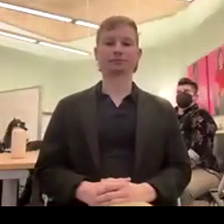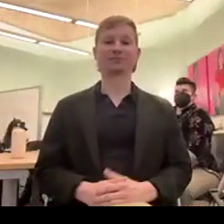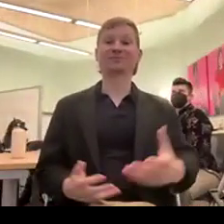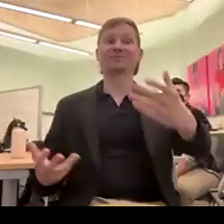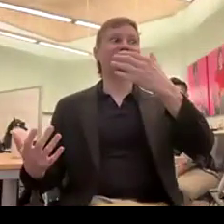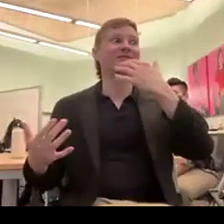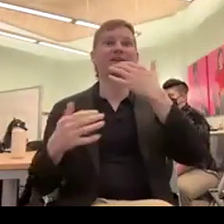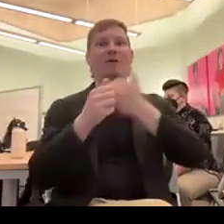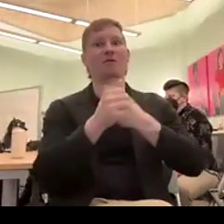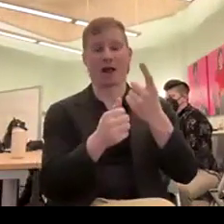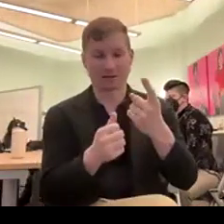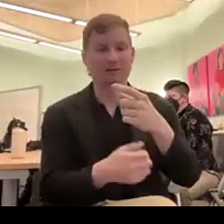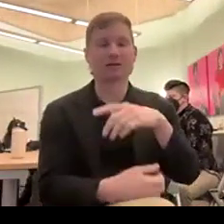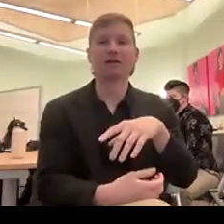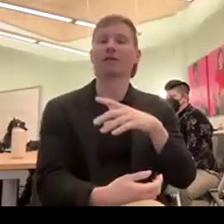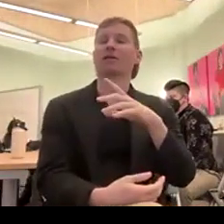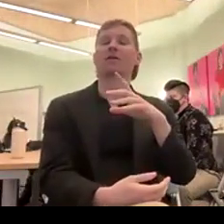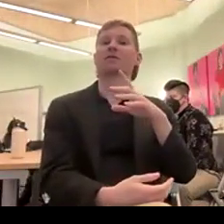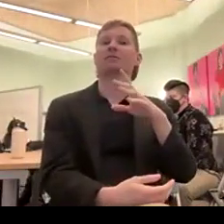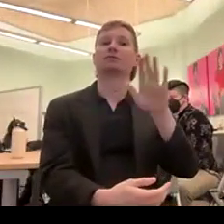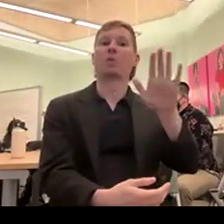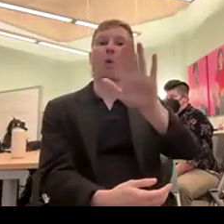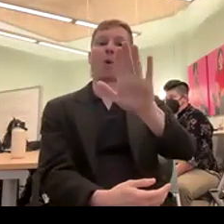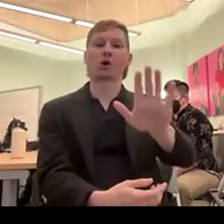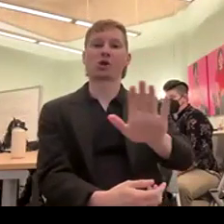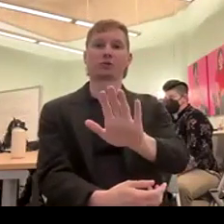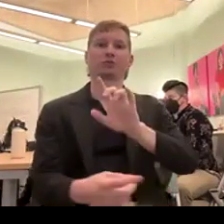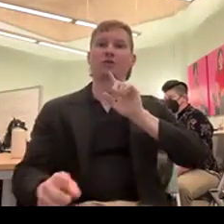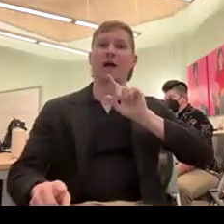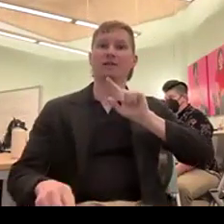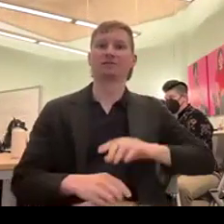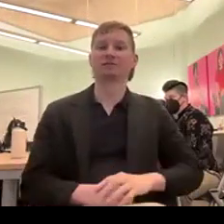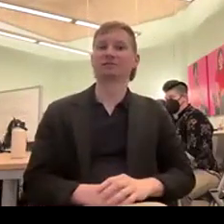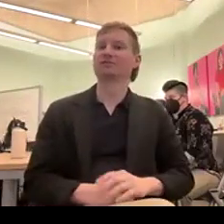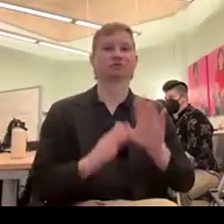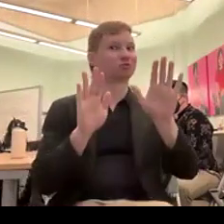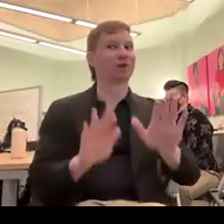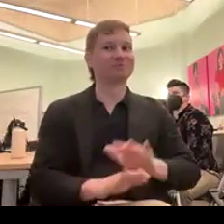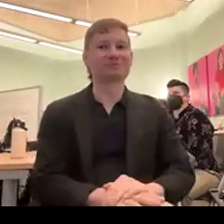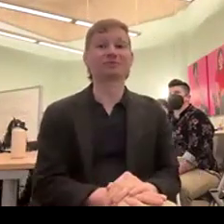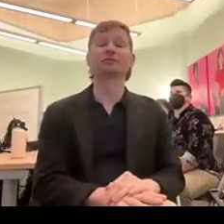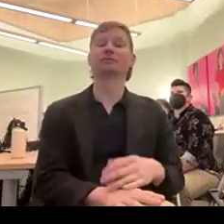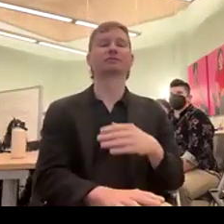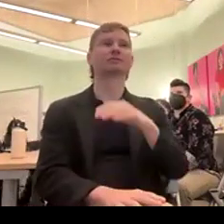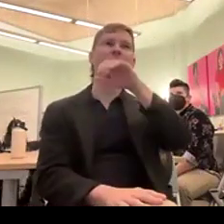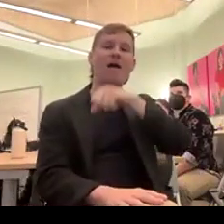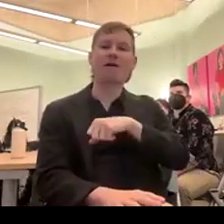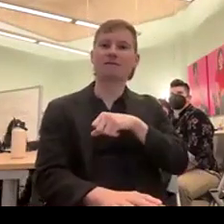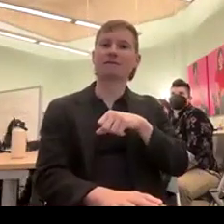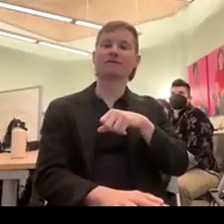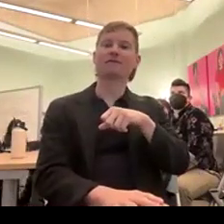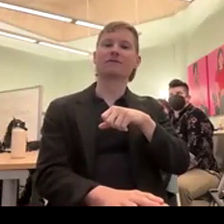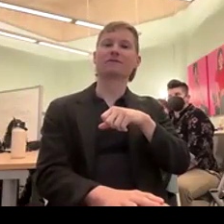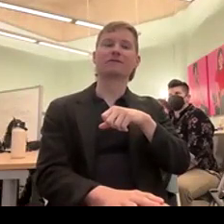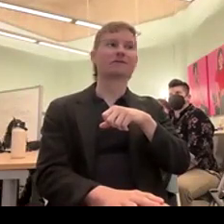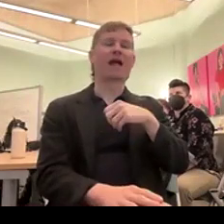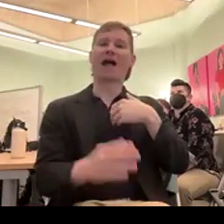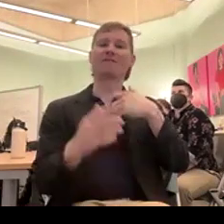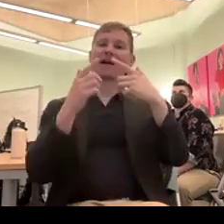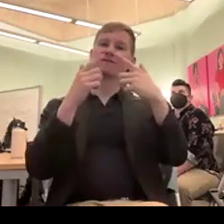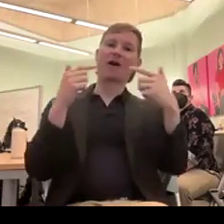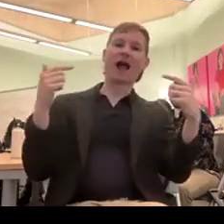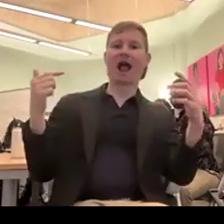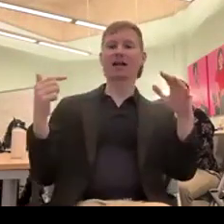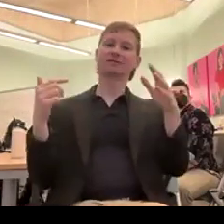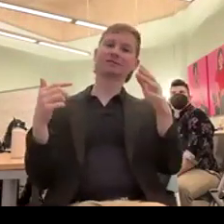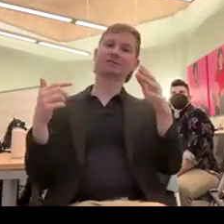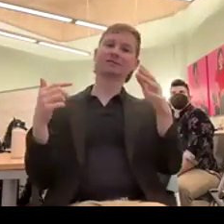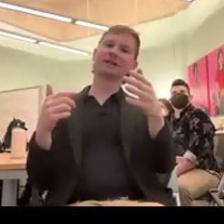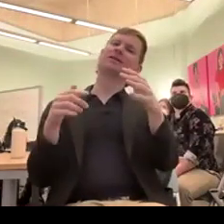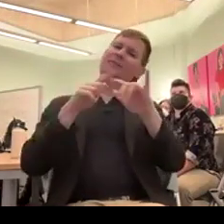Thank you all so much for those responses. They're great. And I do love that we have actually